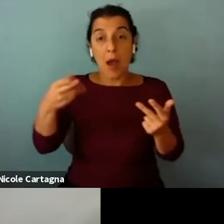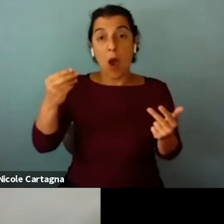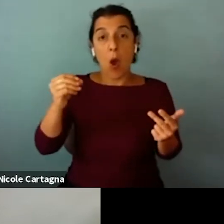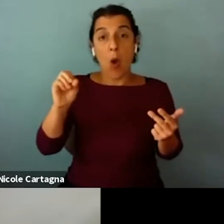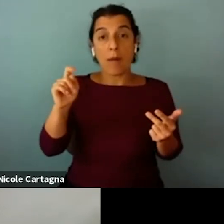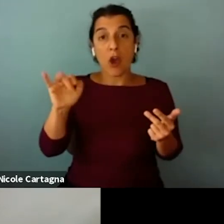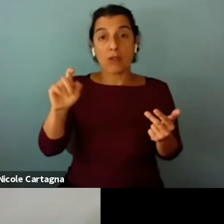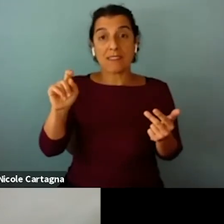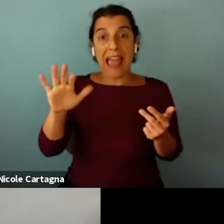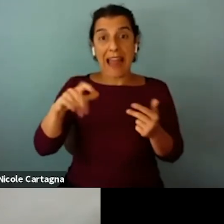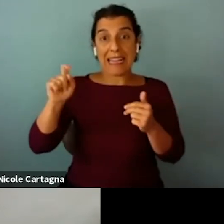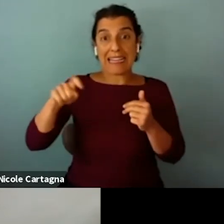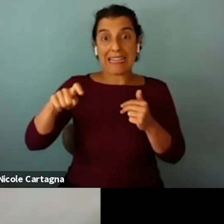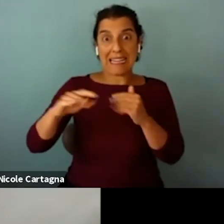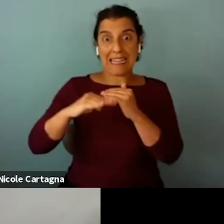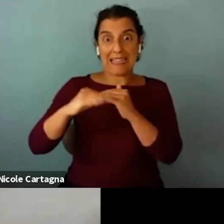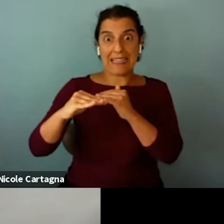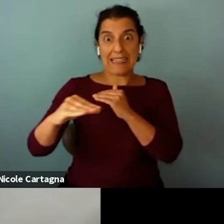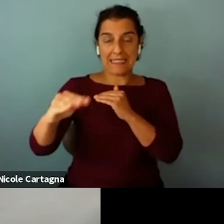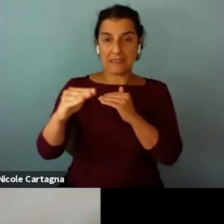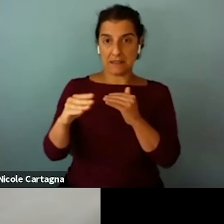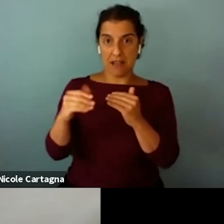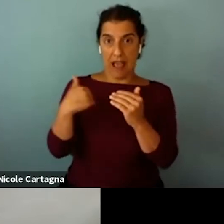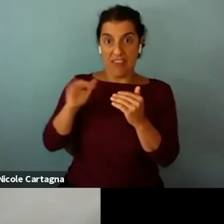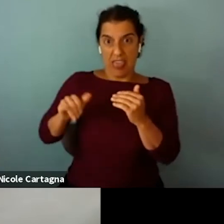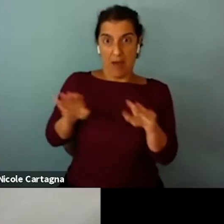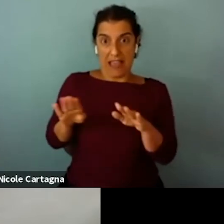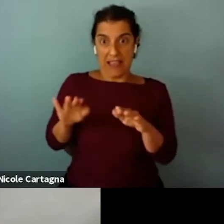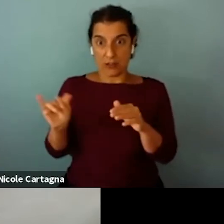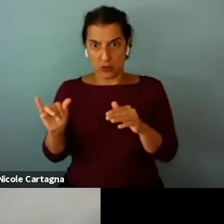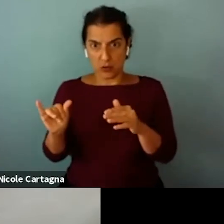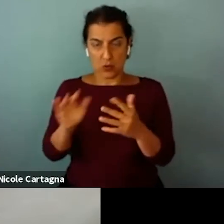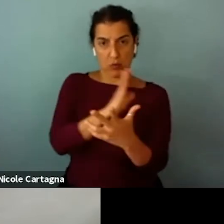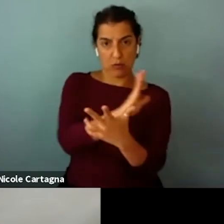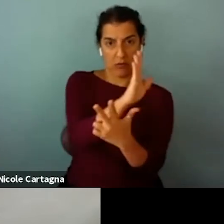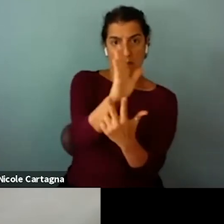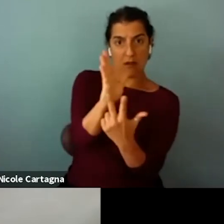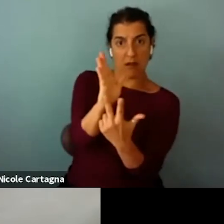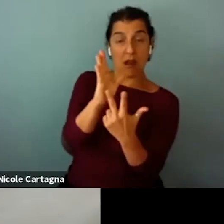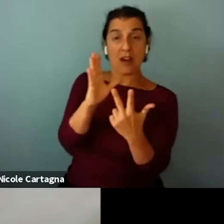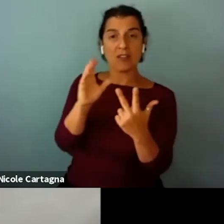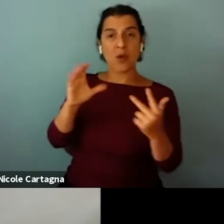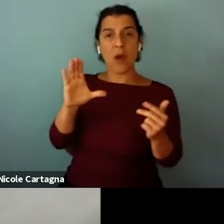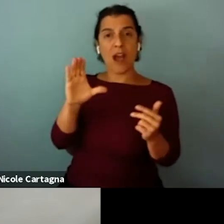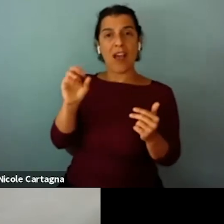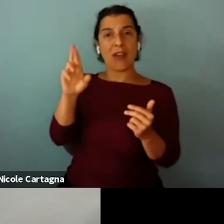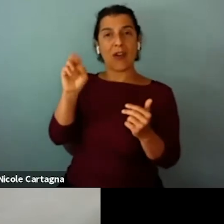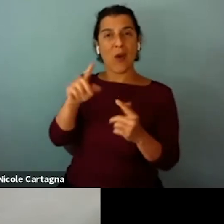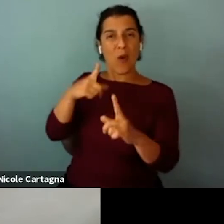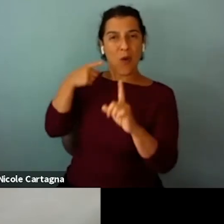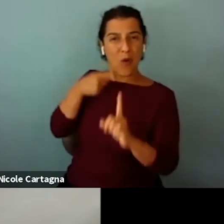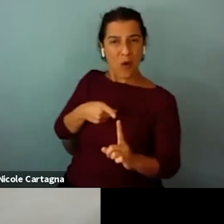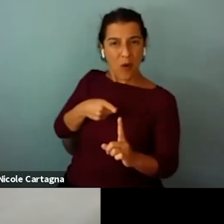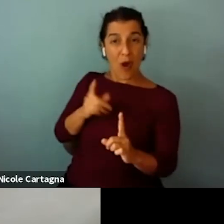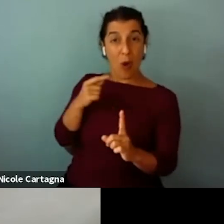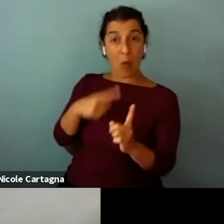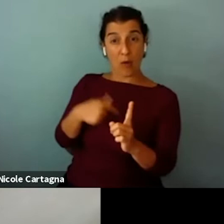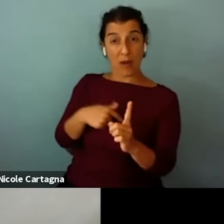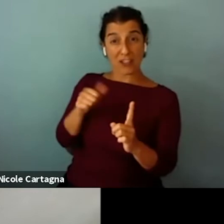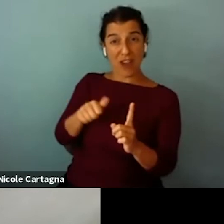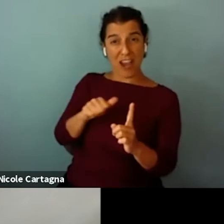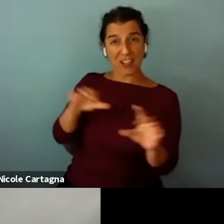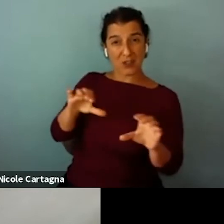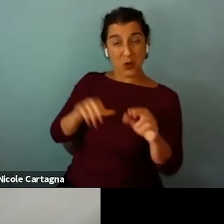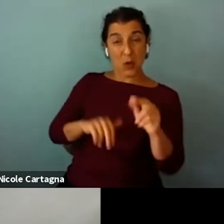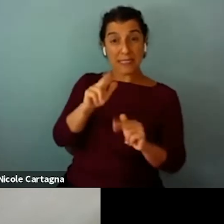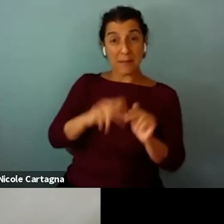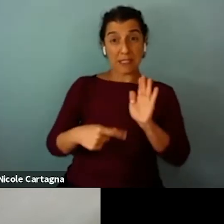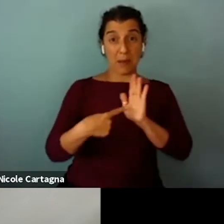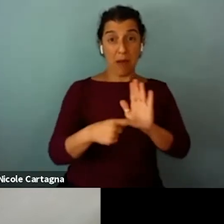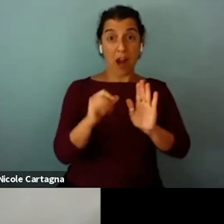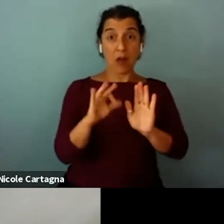needs and so we the at the very core of what we're trying to do is build a model of autonomy that